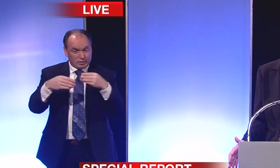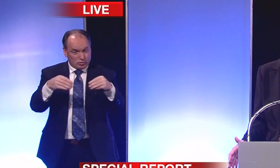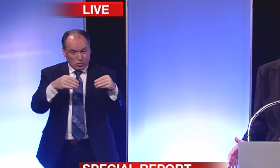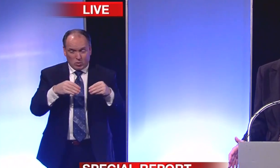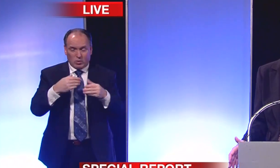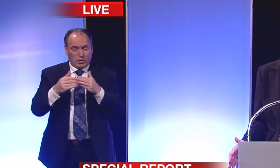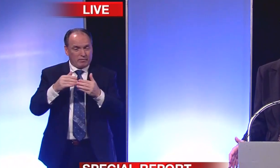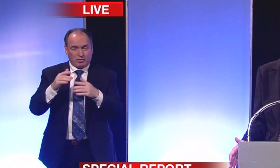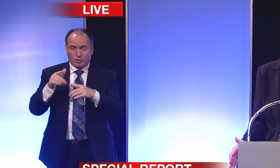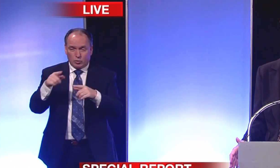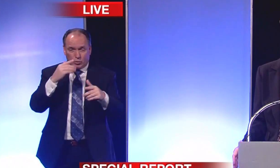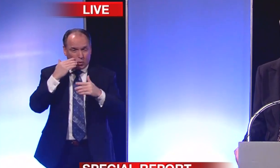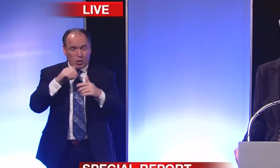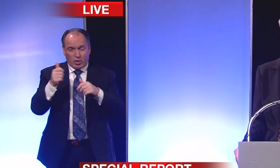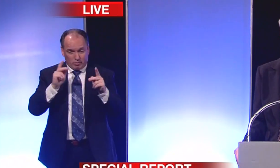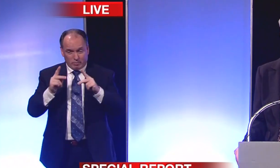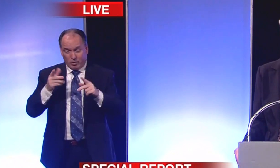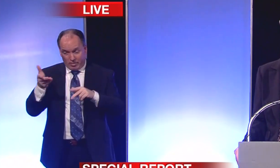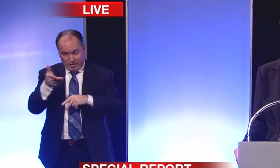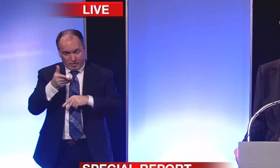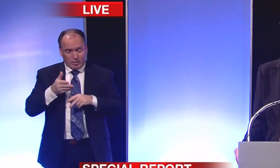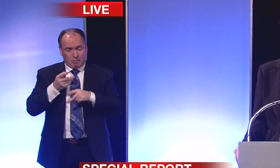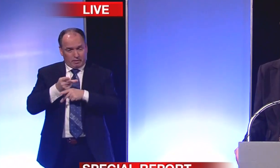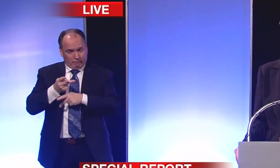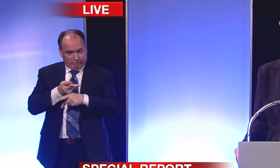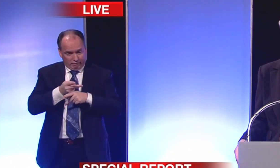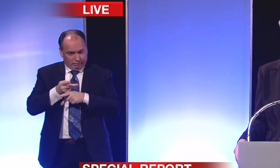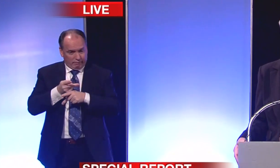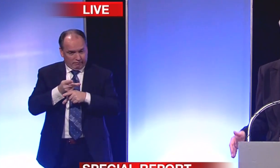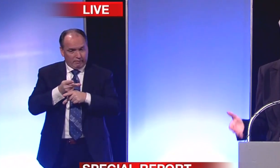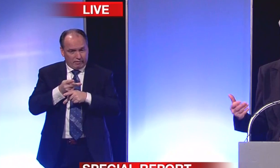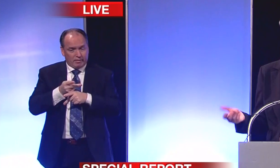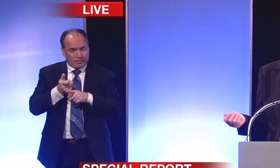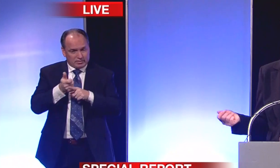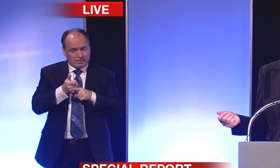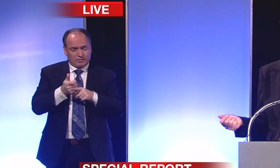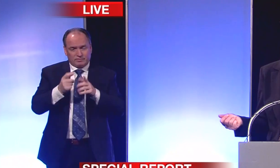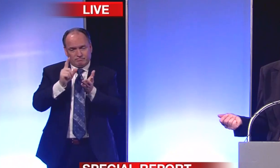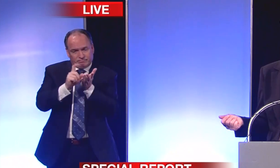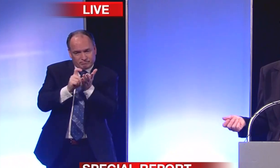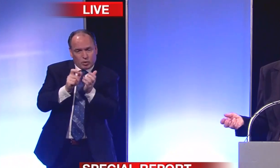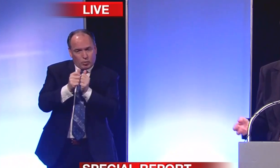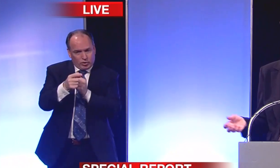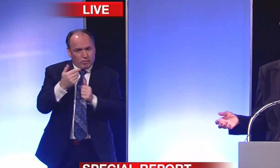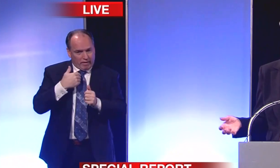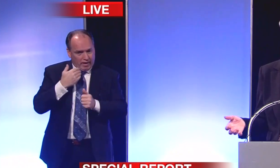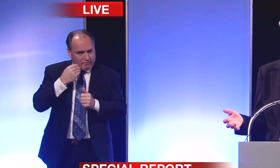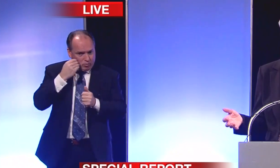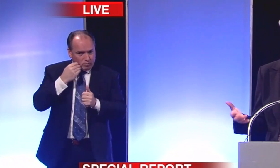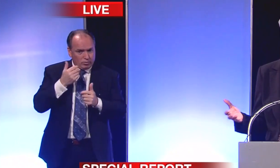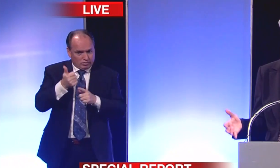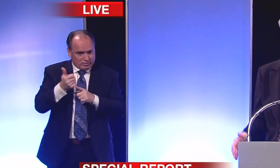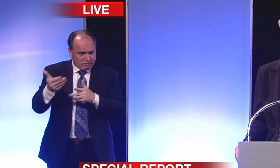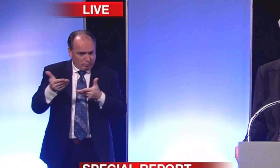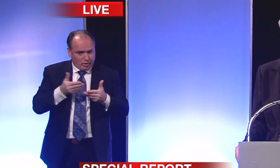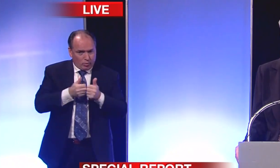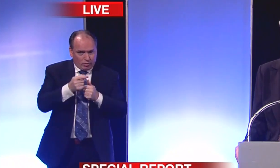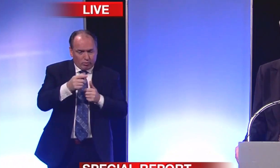AND THAT IS WHY WE GO BACK TO THE HANDWASHING. WE GO BACK TO THE SANITIZER. WHEN HE GOT INTO THE GROCERY